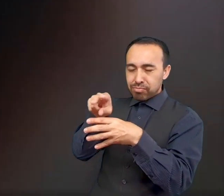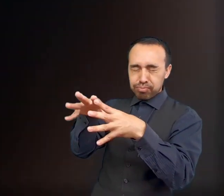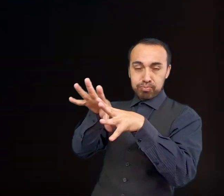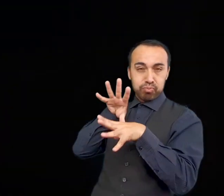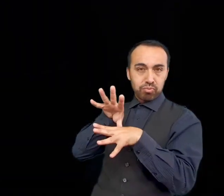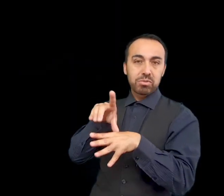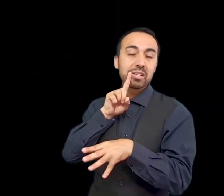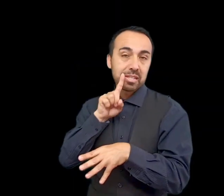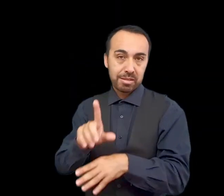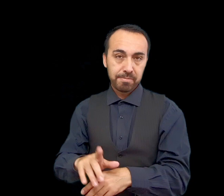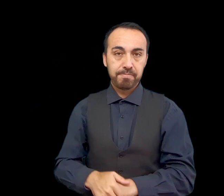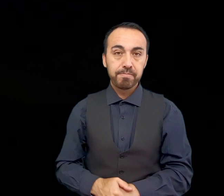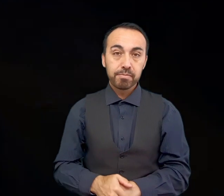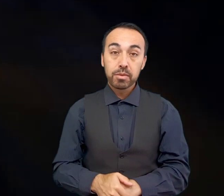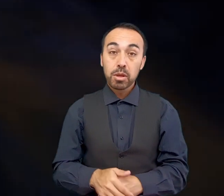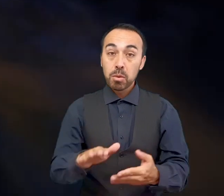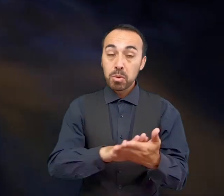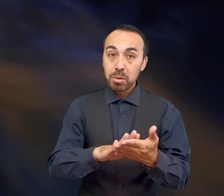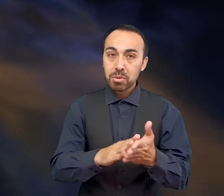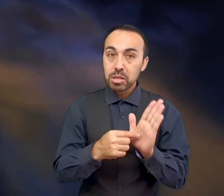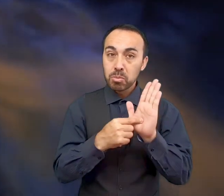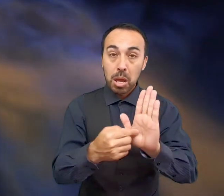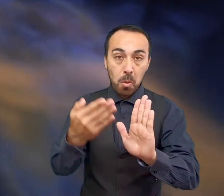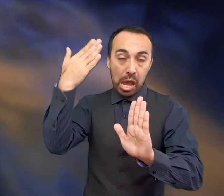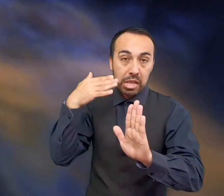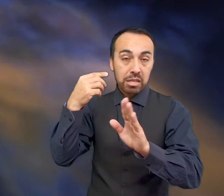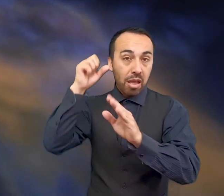As we told you in the second chapter of this series, Navigators of the Southern Sky,